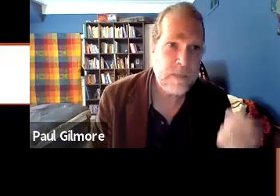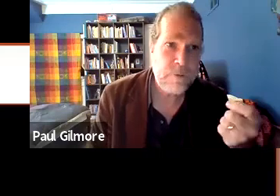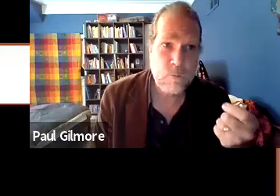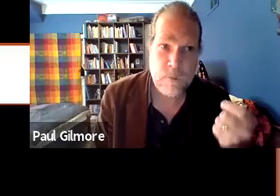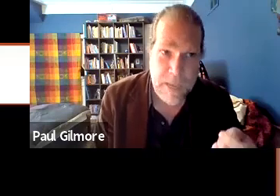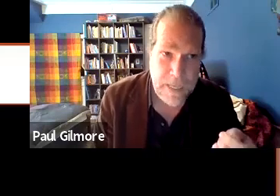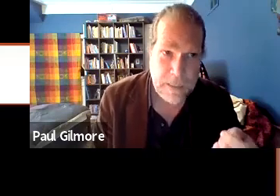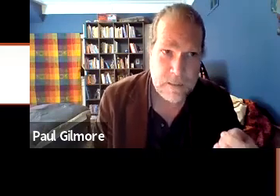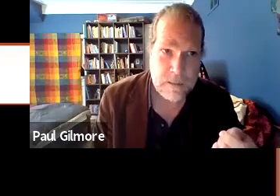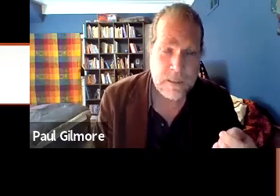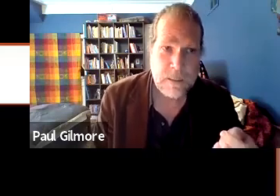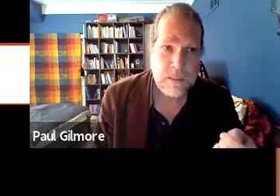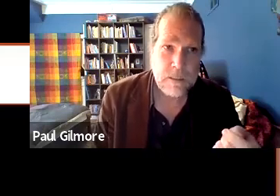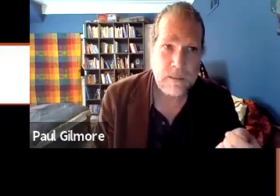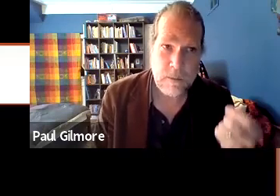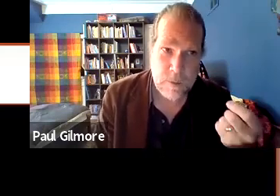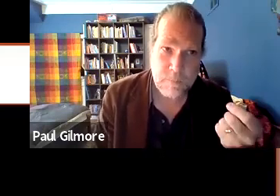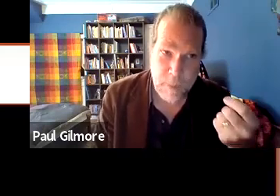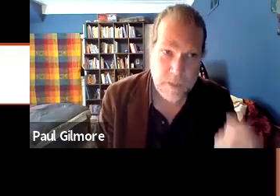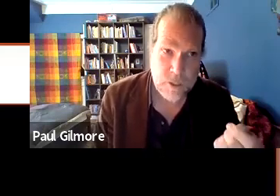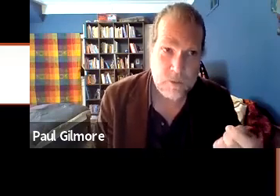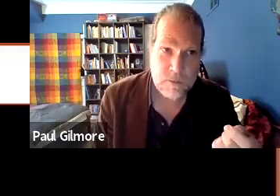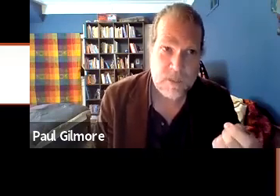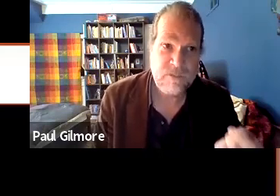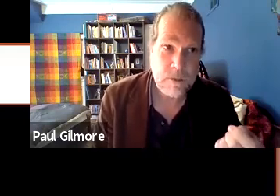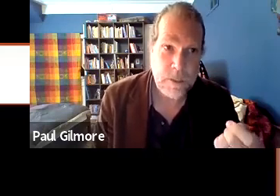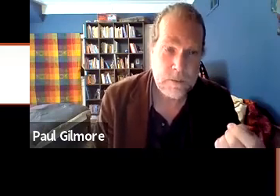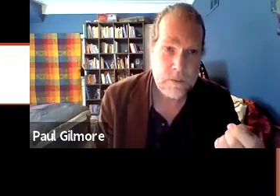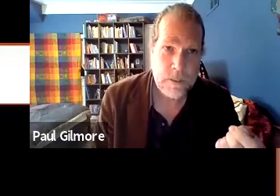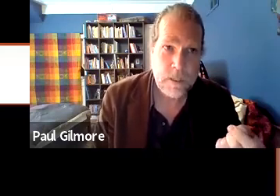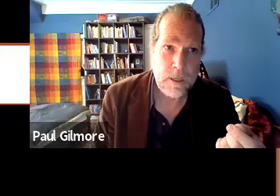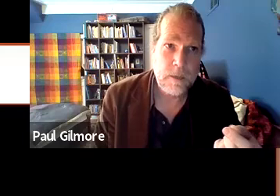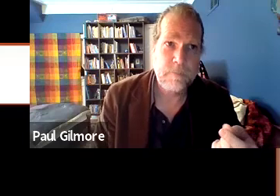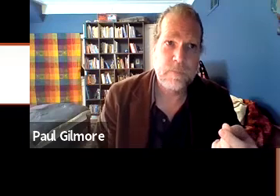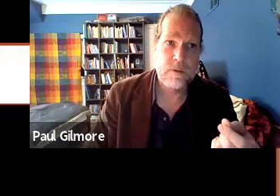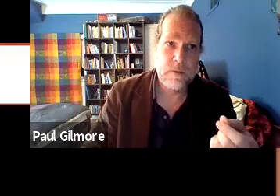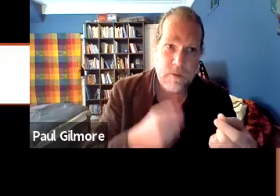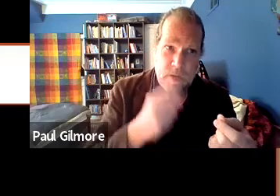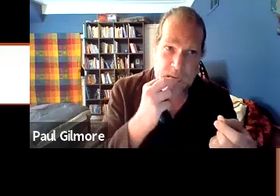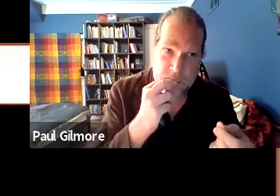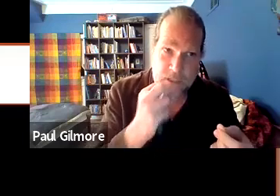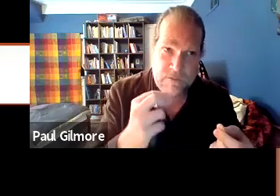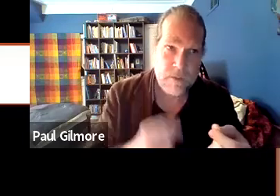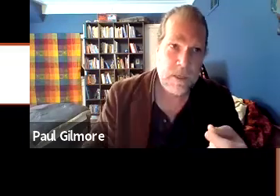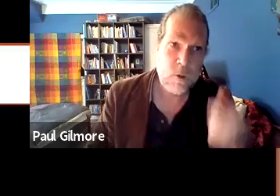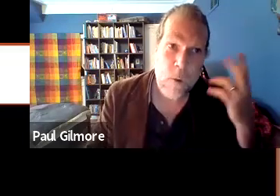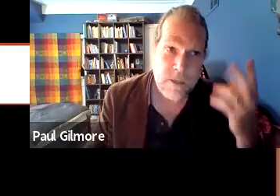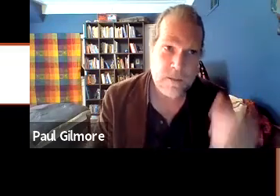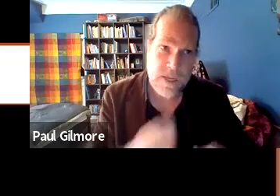And if you remained, they would punish you severely. There are occasions of Quakers